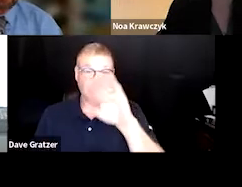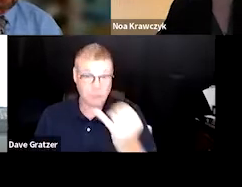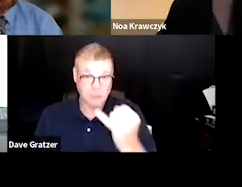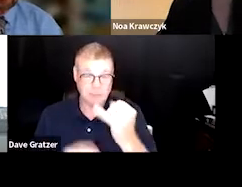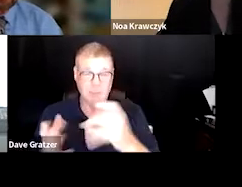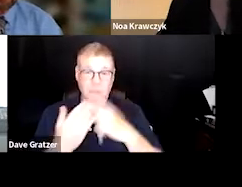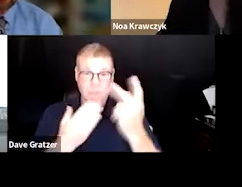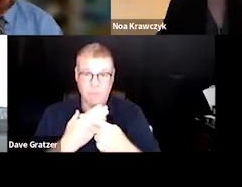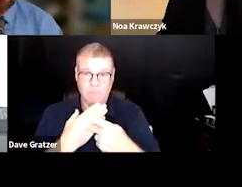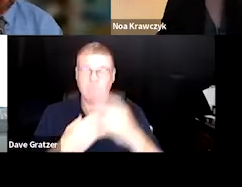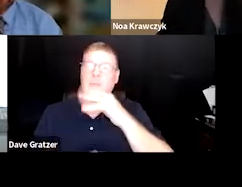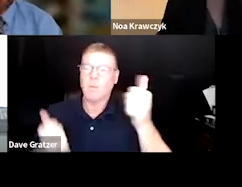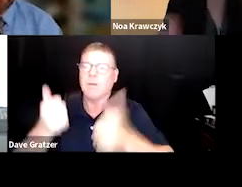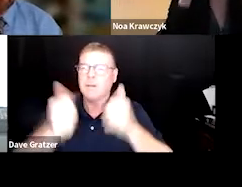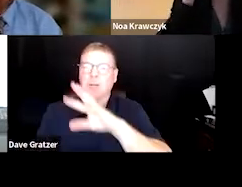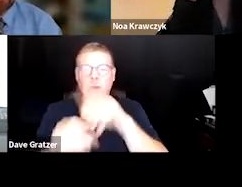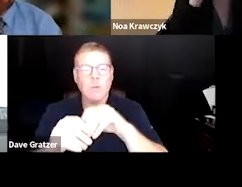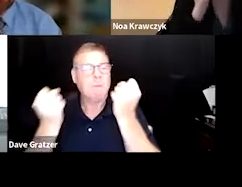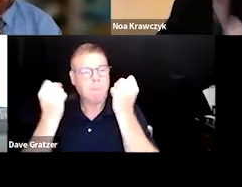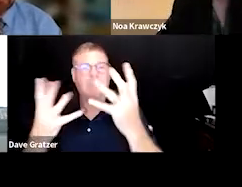which includes numerous projects and services,